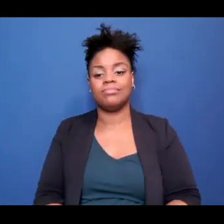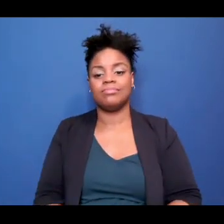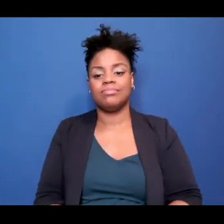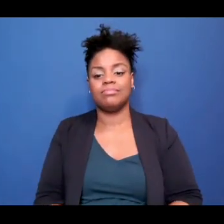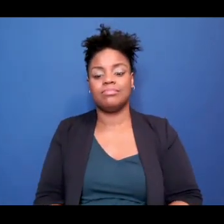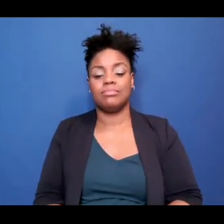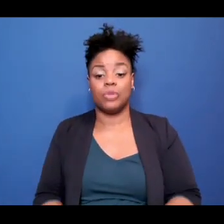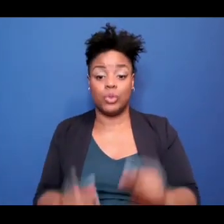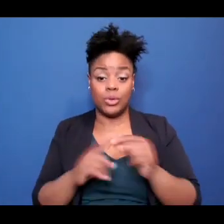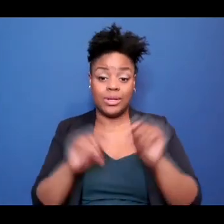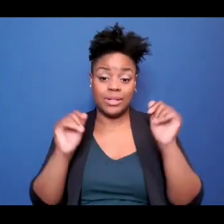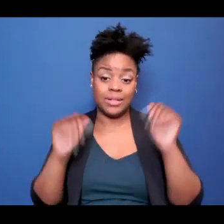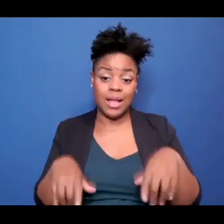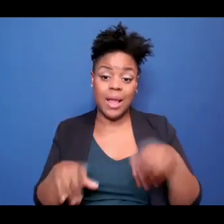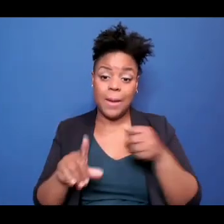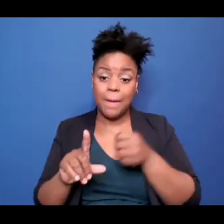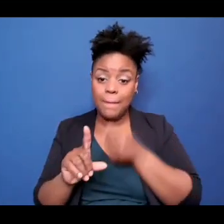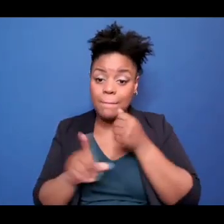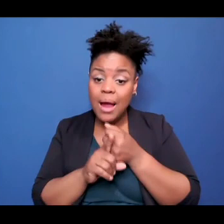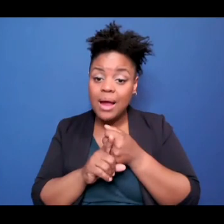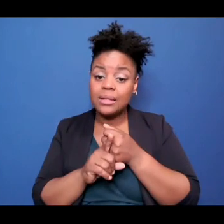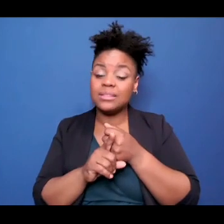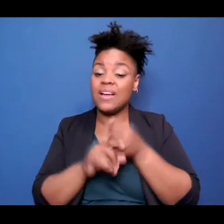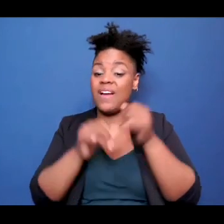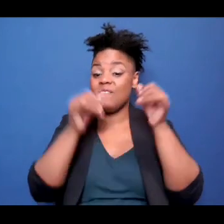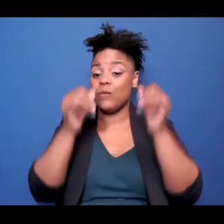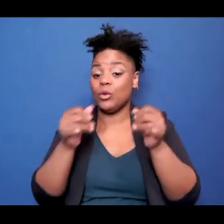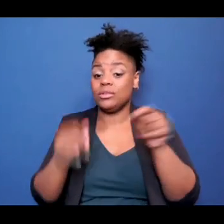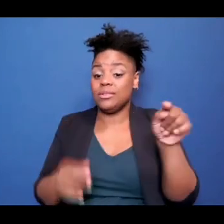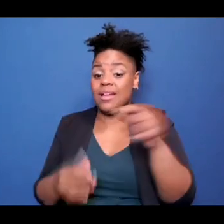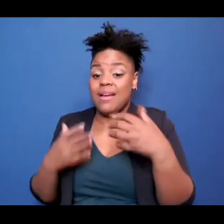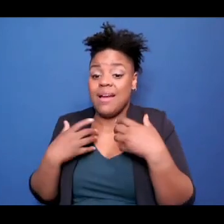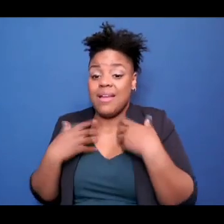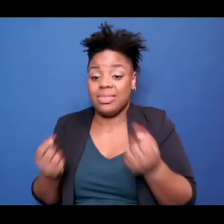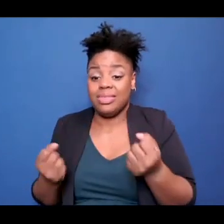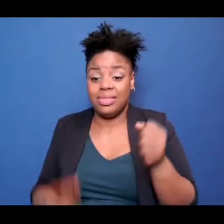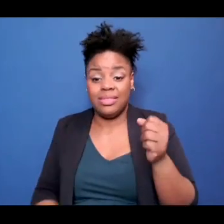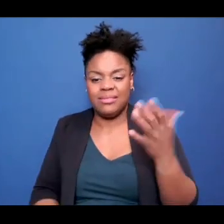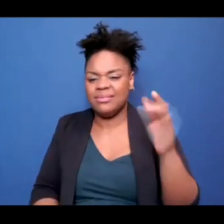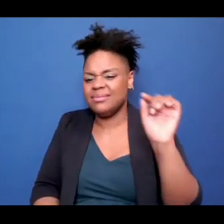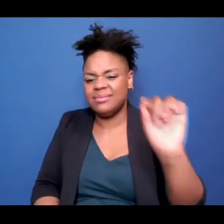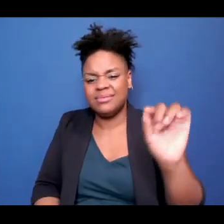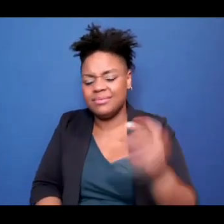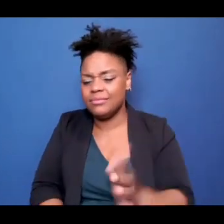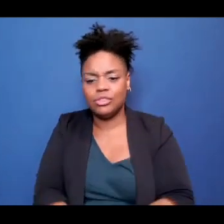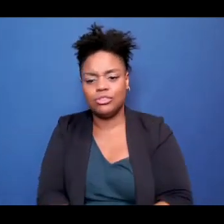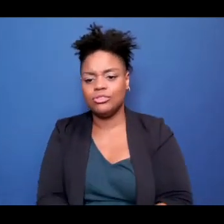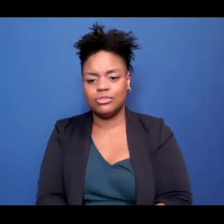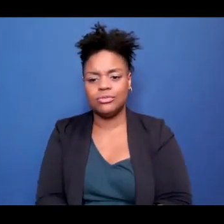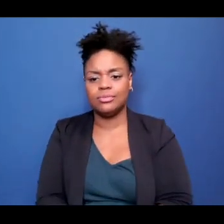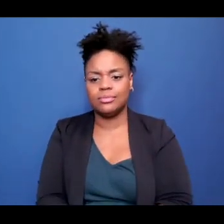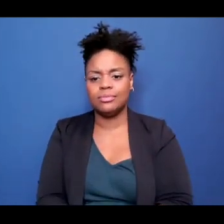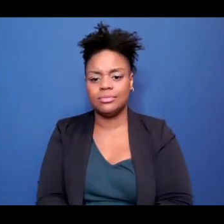NEGATIVE WORDS AND IMAGES CAN HAVE ON AN INDIVIDUAL'S HEALTH.